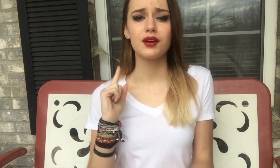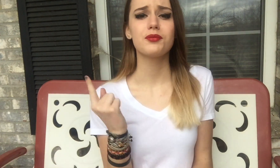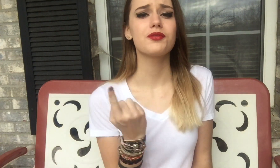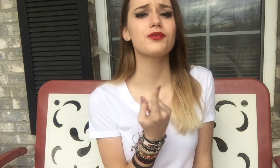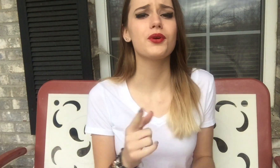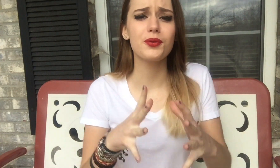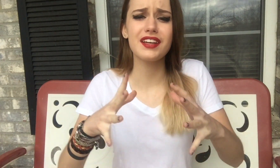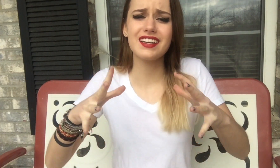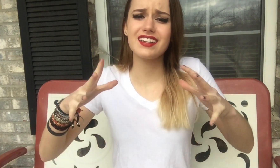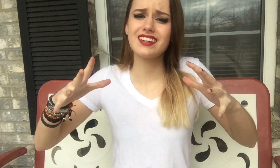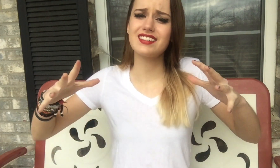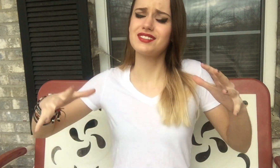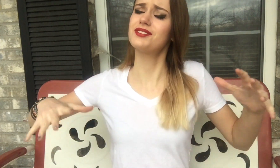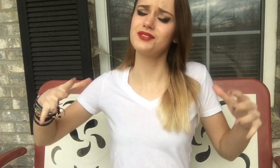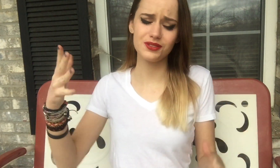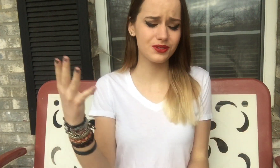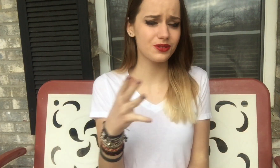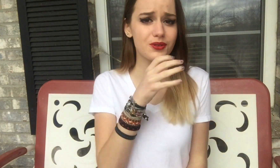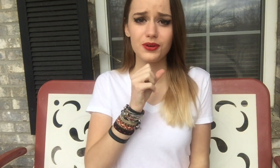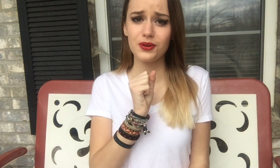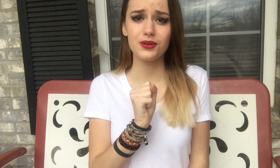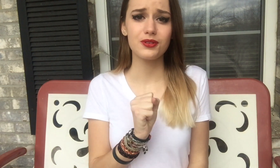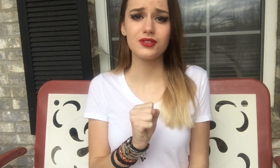Before we get too old